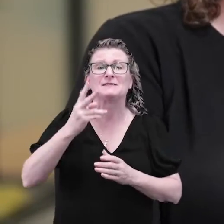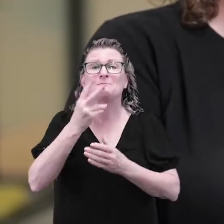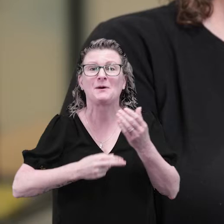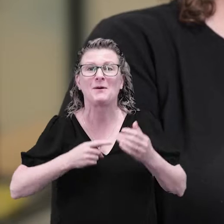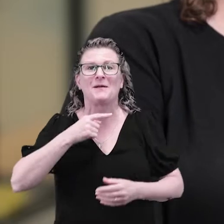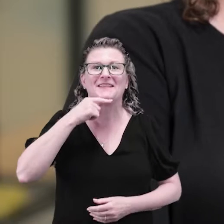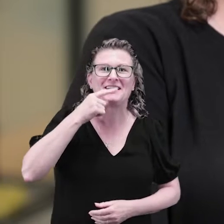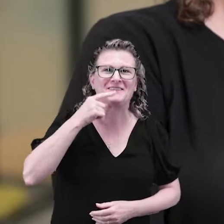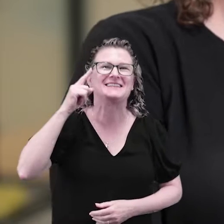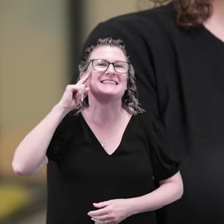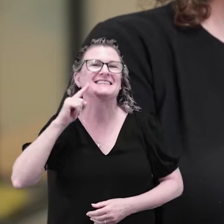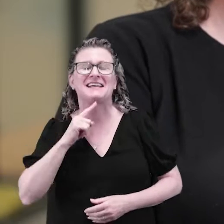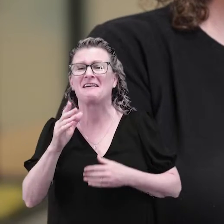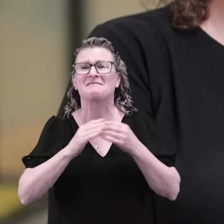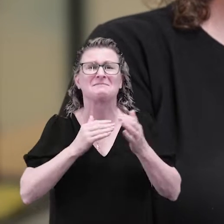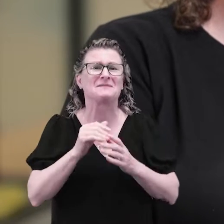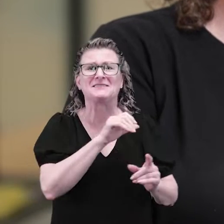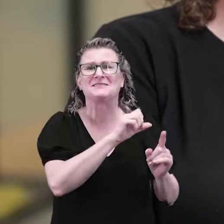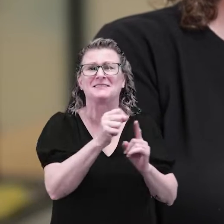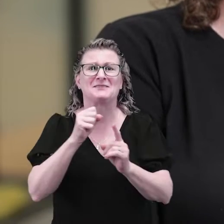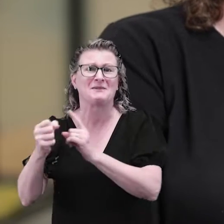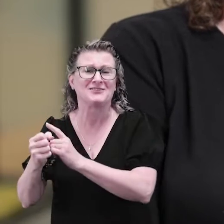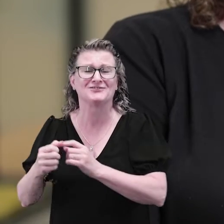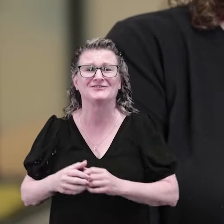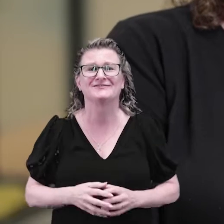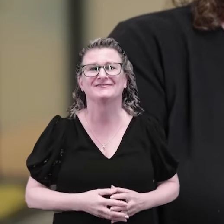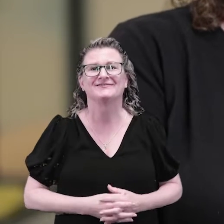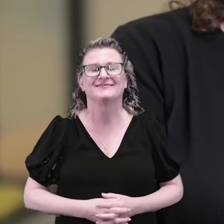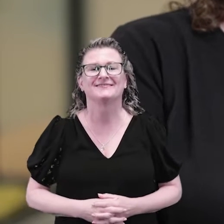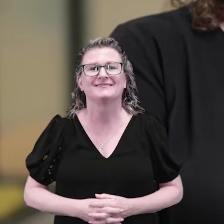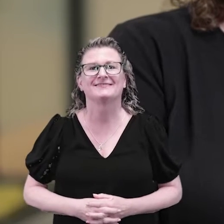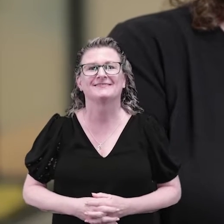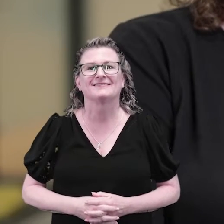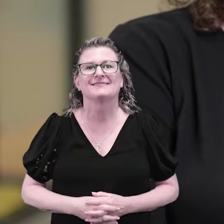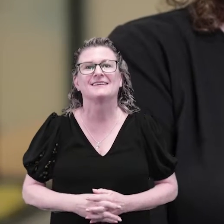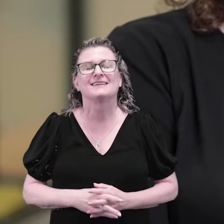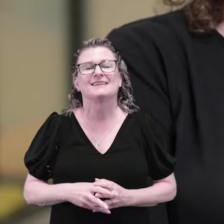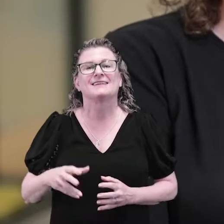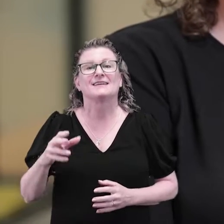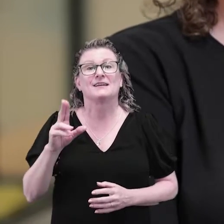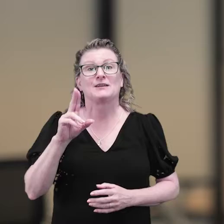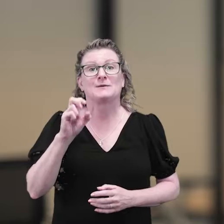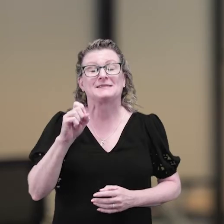benefit hearing people just as much as they are to benefit deaf people in a variety of settings.